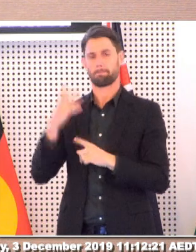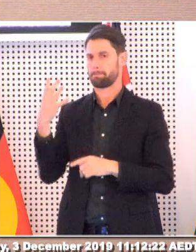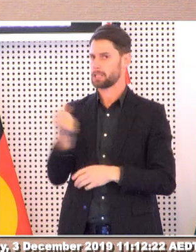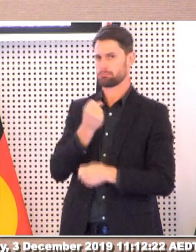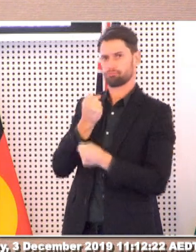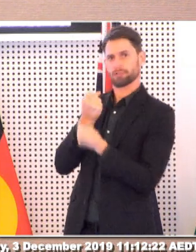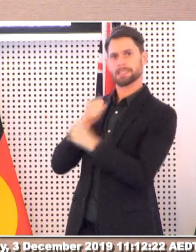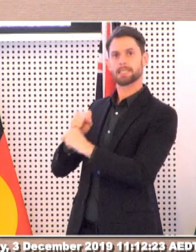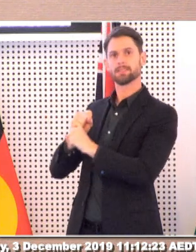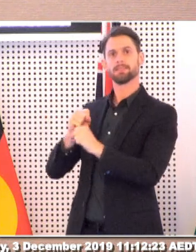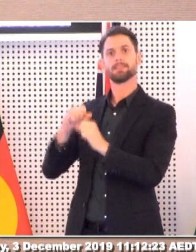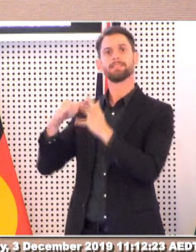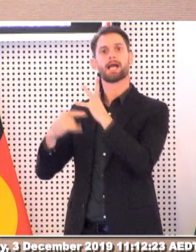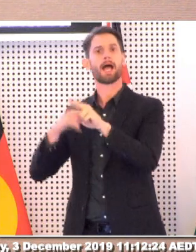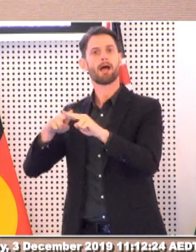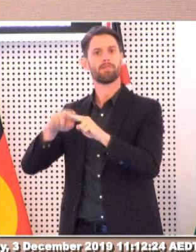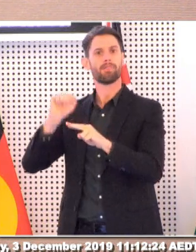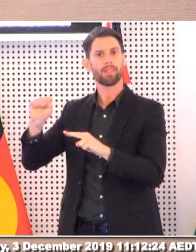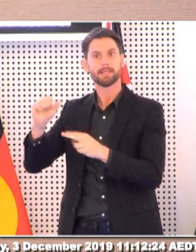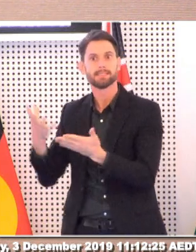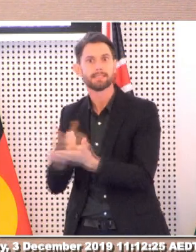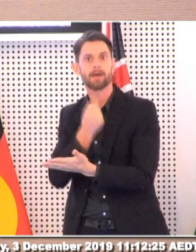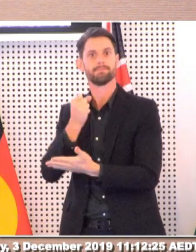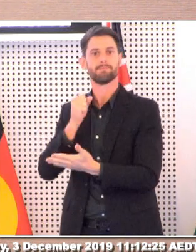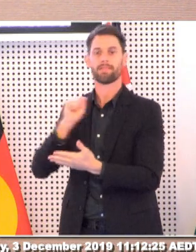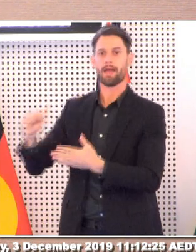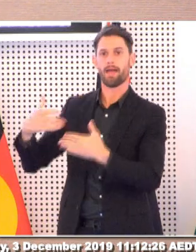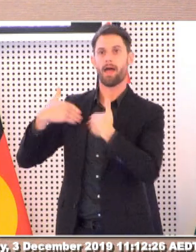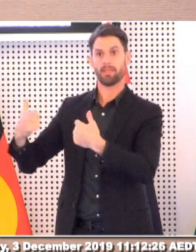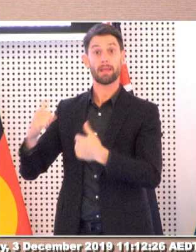safety but it seems to be a one versus the other.